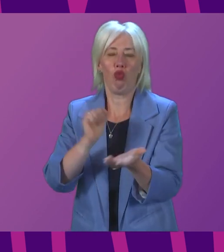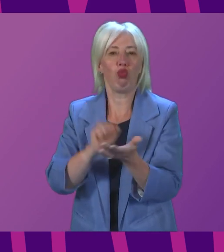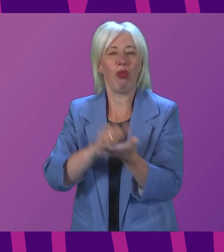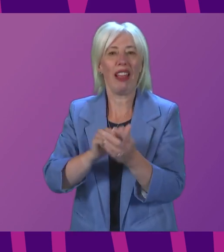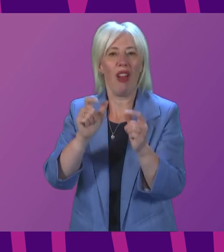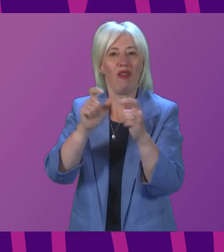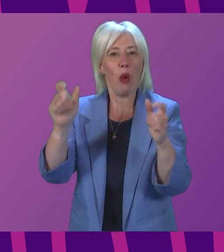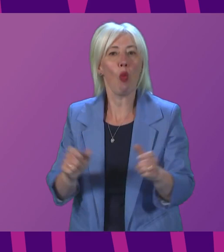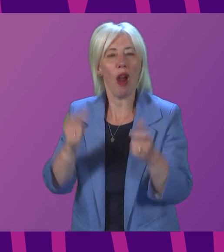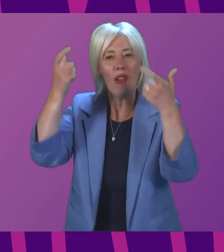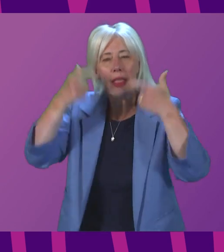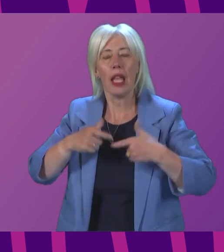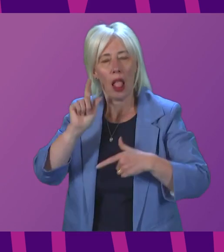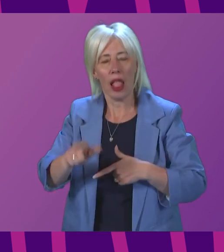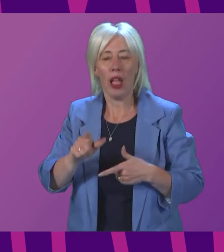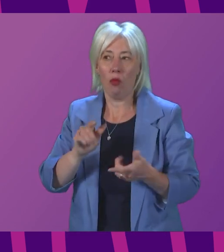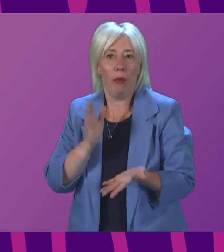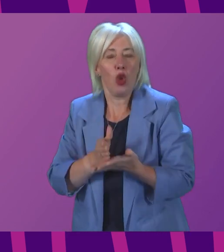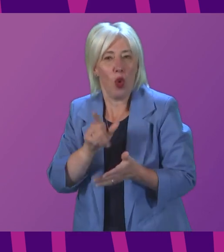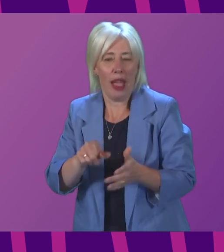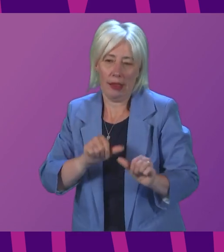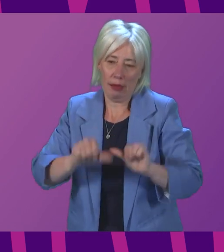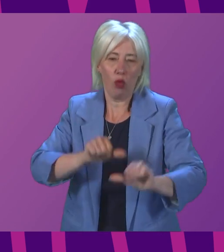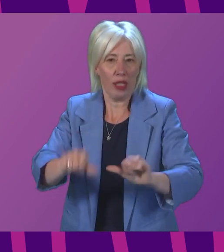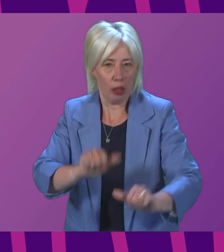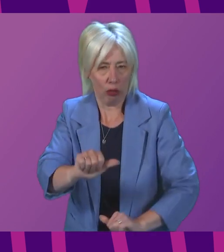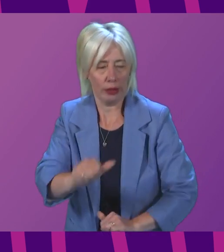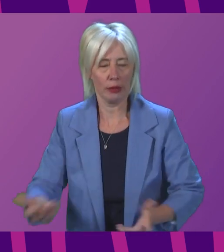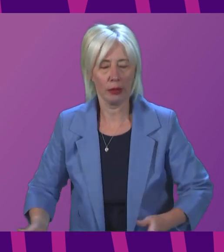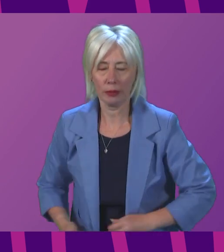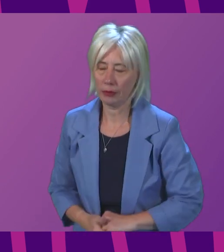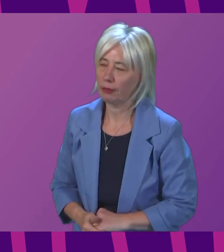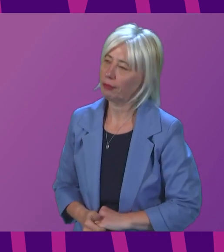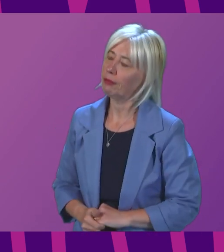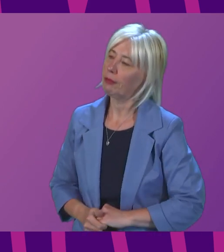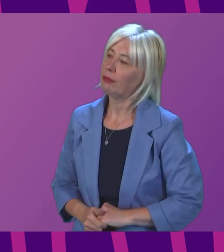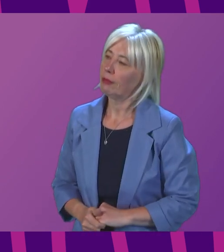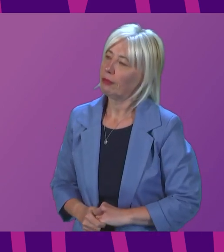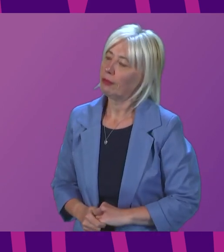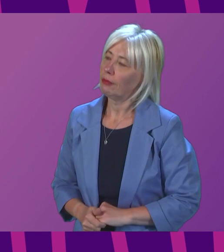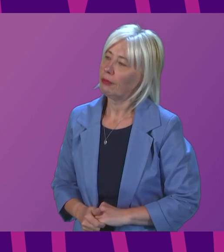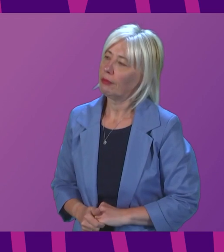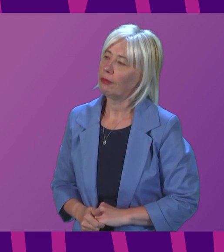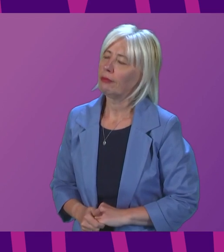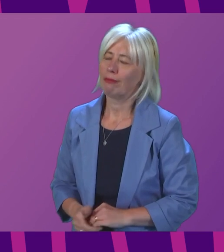We continue to take steps to ensure that that is the case. I asked the First Minister a simple question.